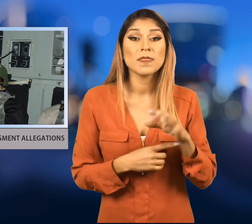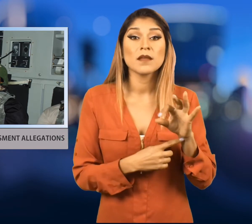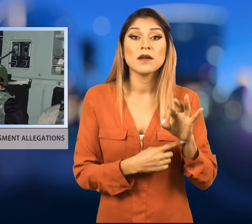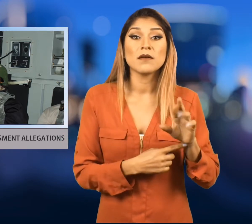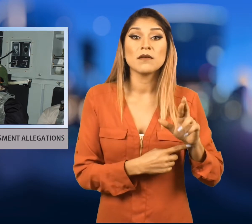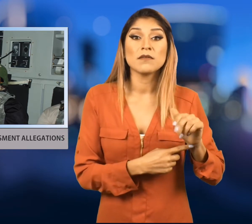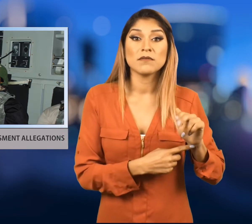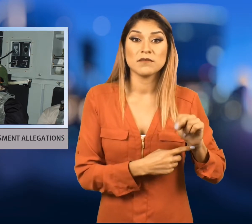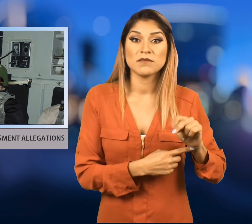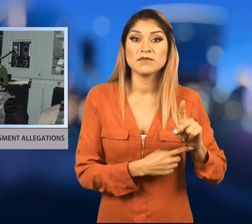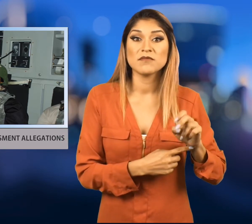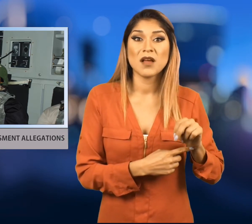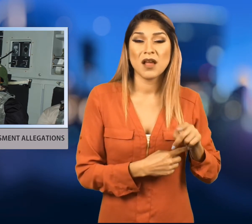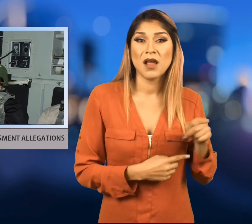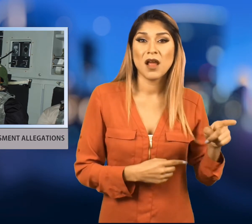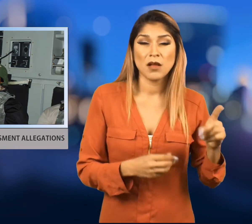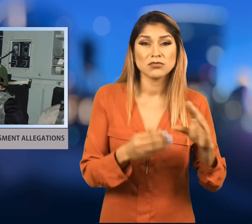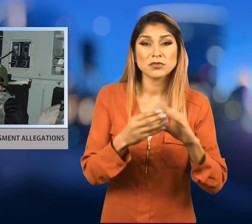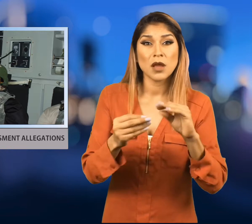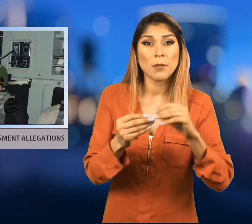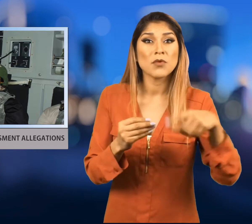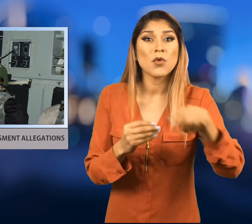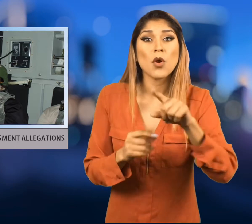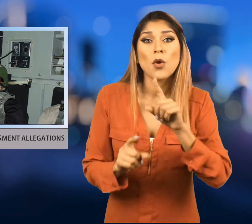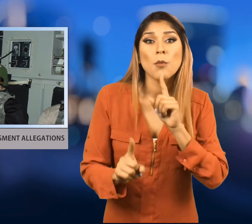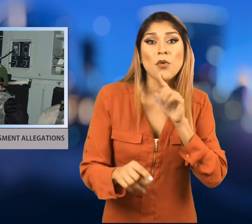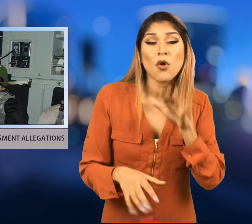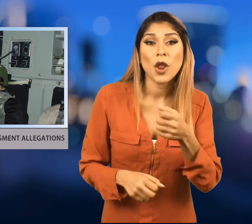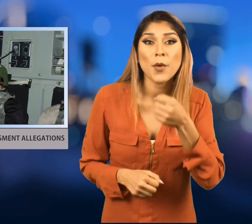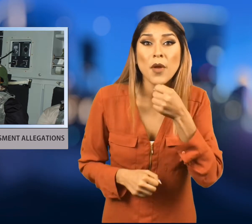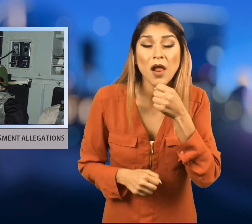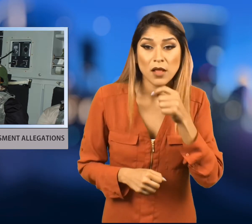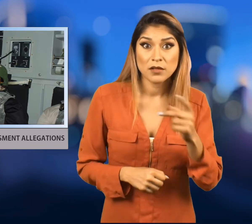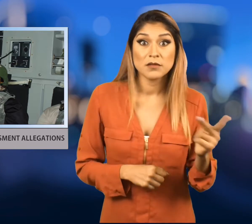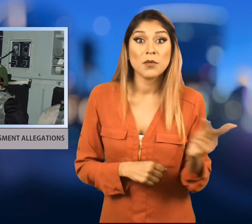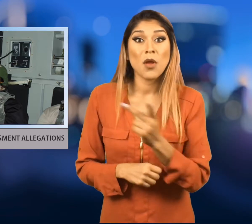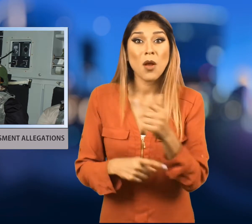In a statement to reporters, Franken says he does not